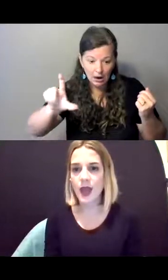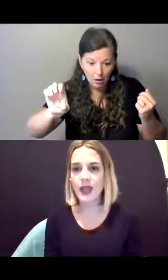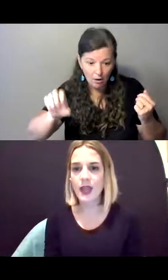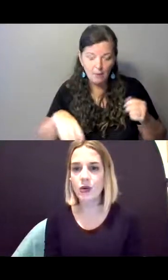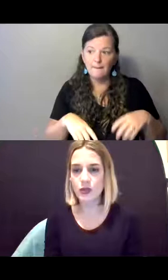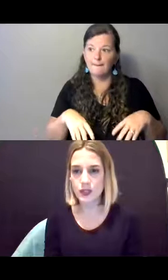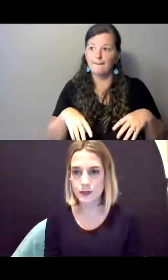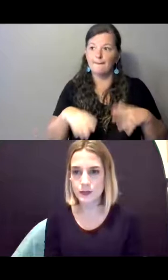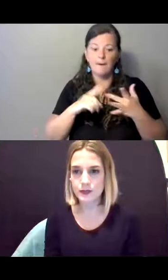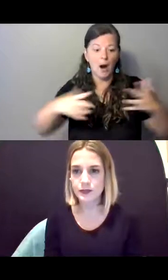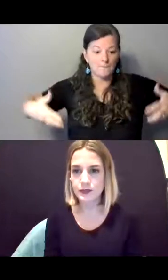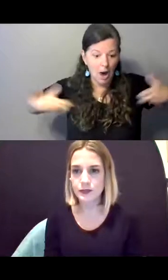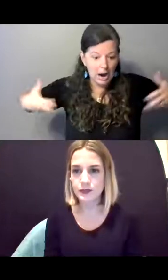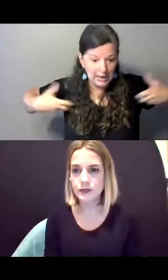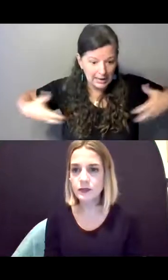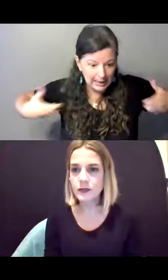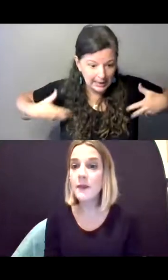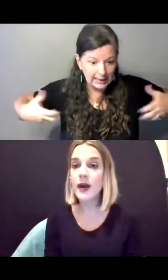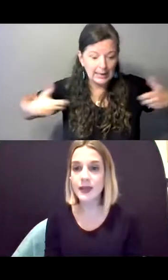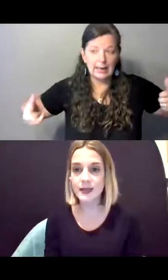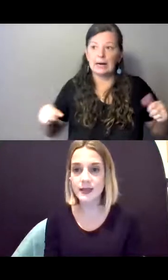and eagles and monkeys